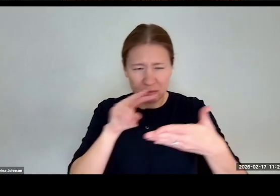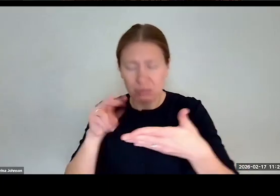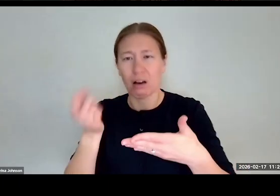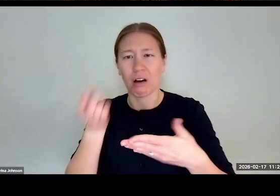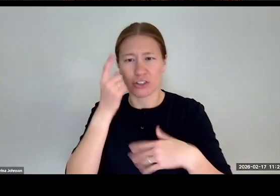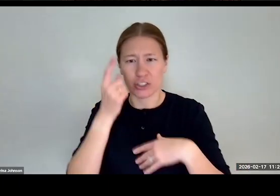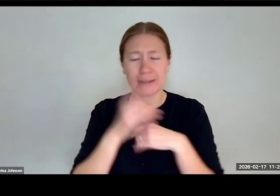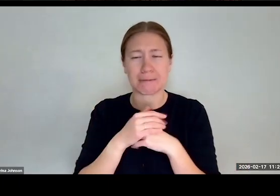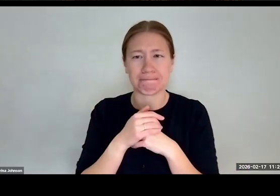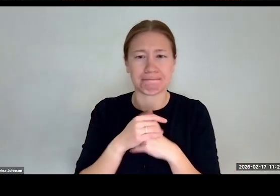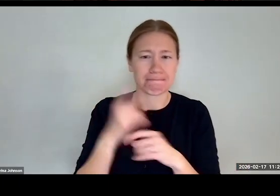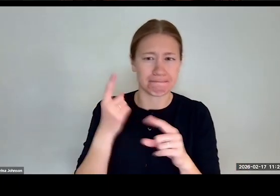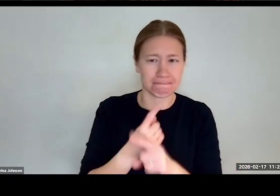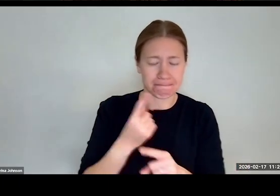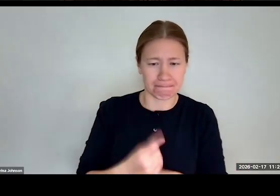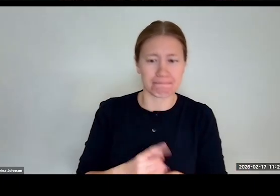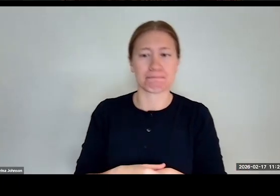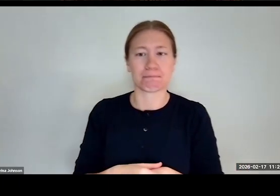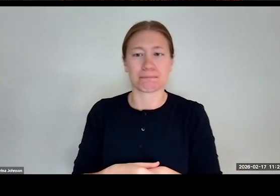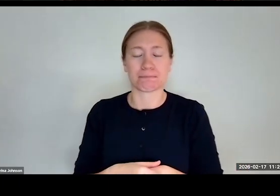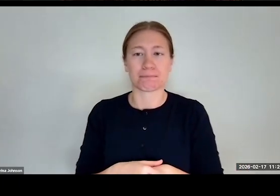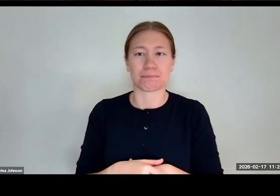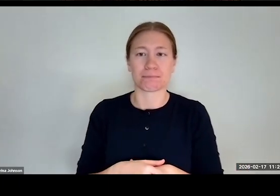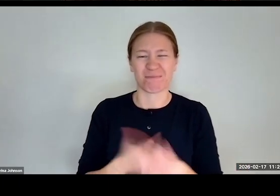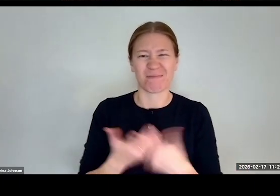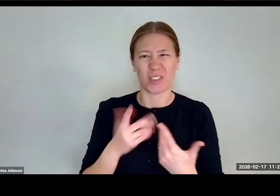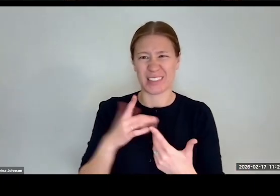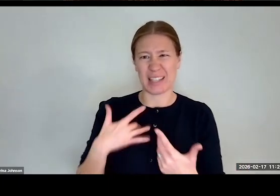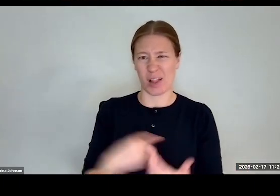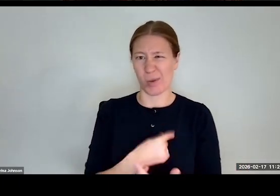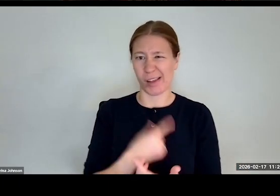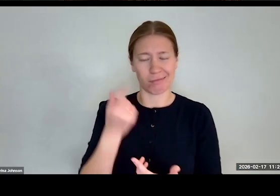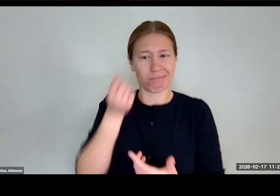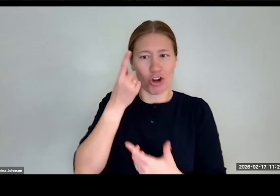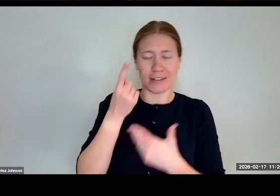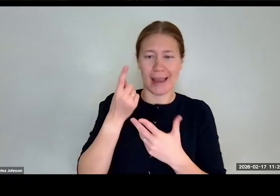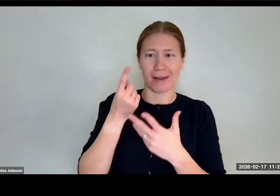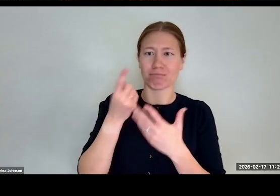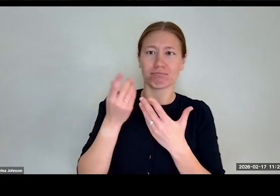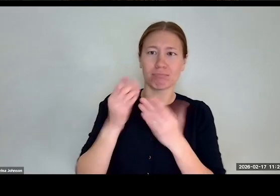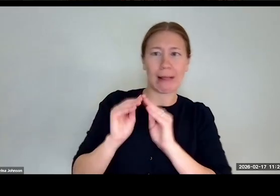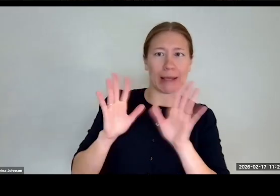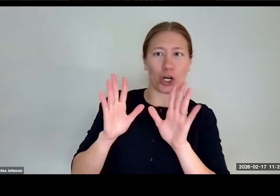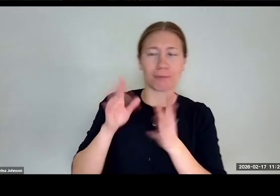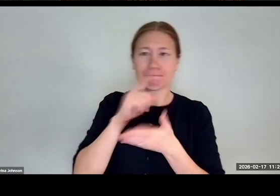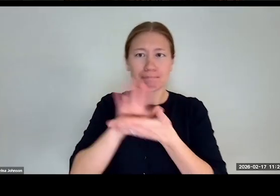and interpret what it is against our, our standard alphabet that we're familiar with. So we wanna choose kind of plain fonts.